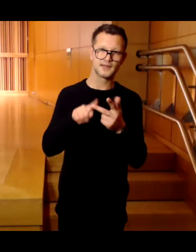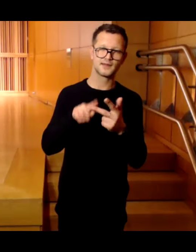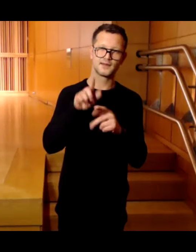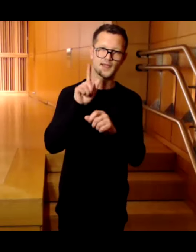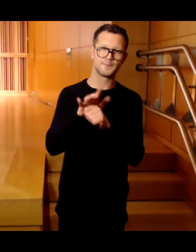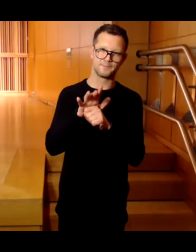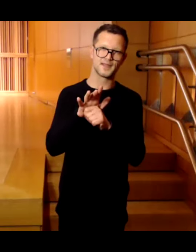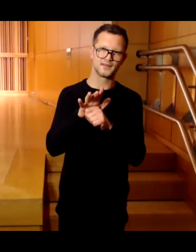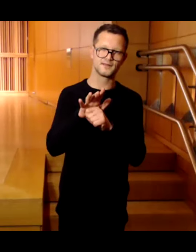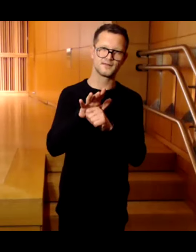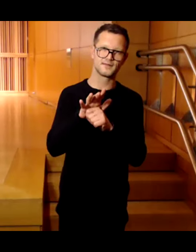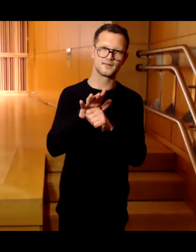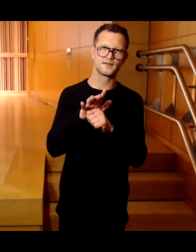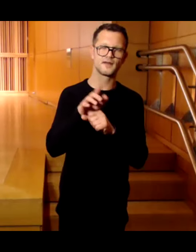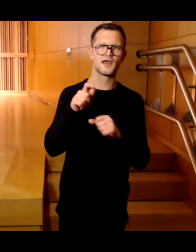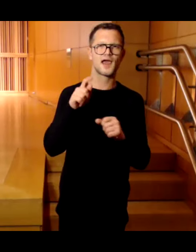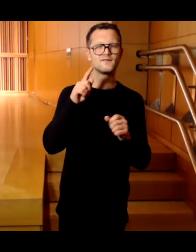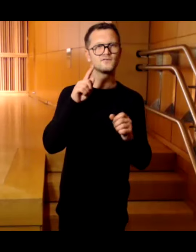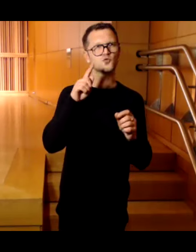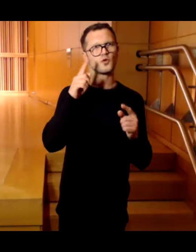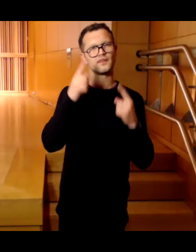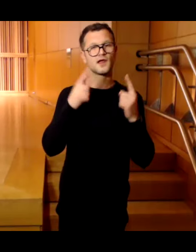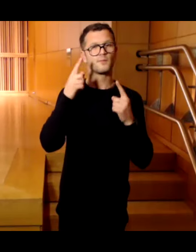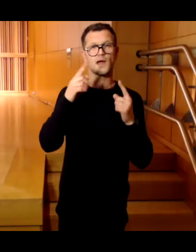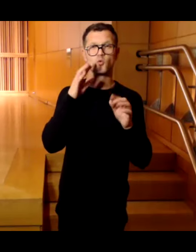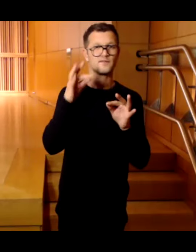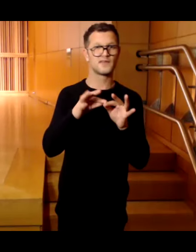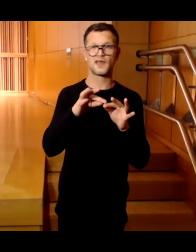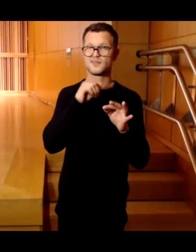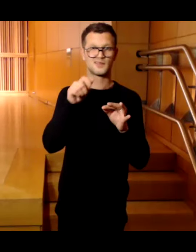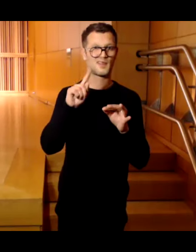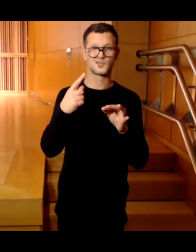We need to reconsider faith not as a thing, complete and whole within itself.